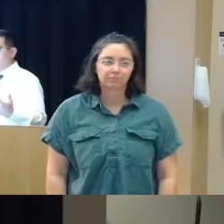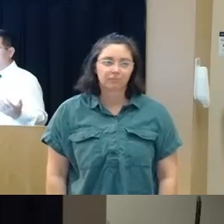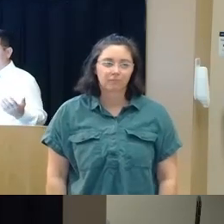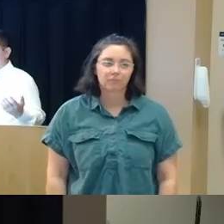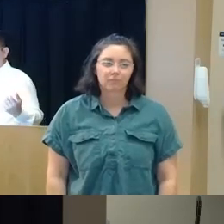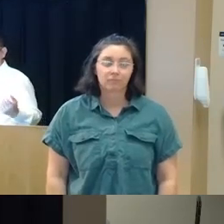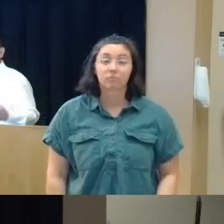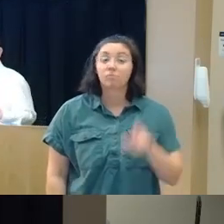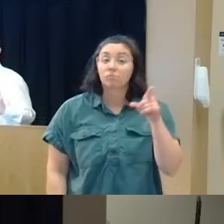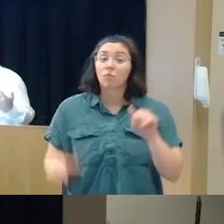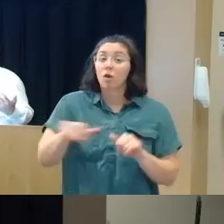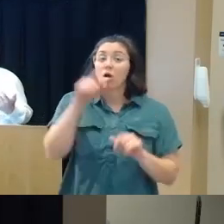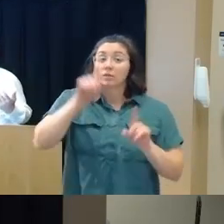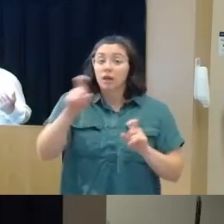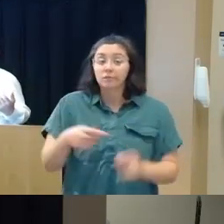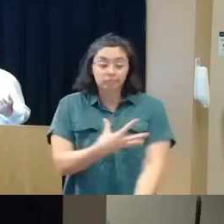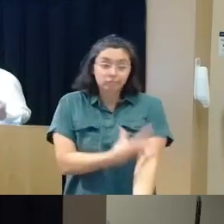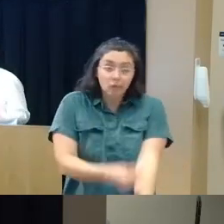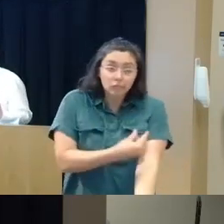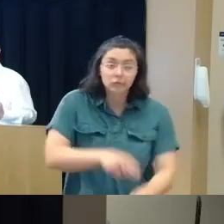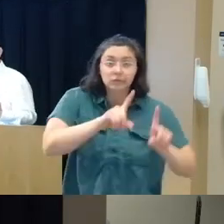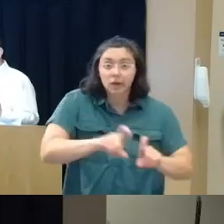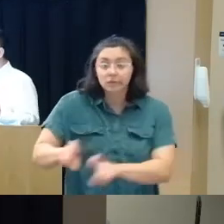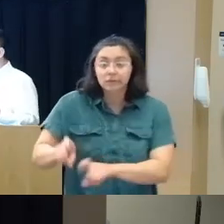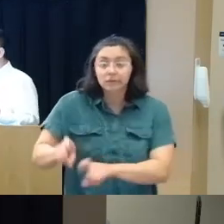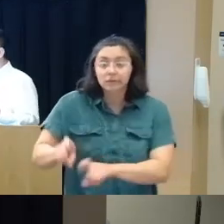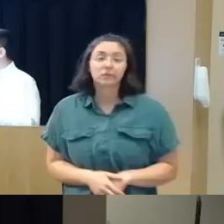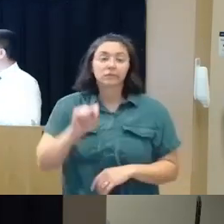other tests might include getting some blood work getting some toxicology screens or maybe